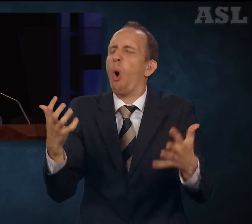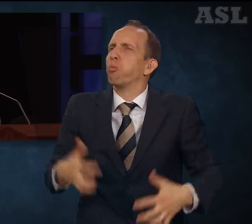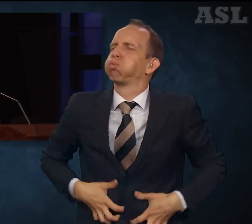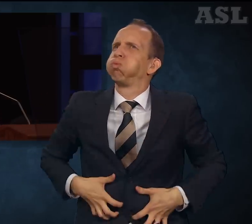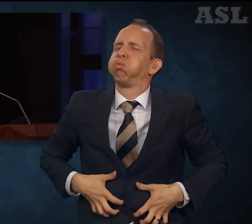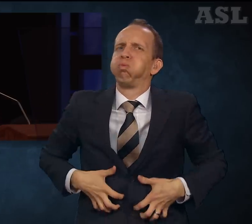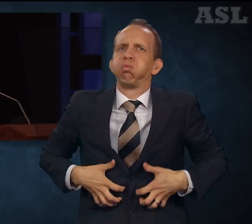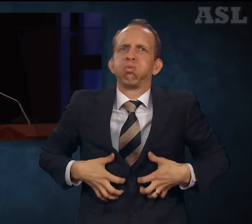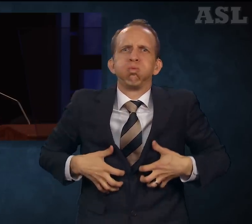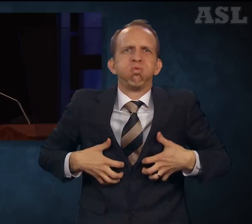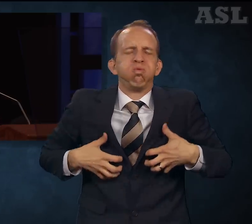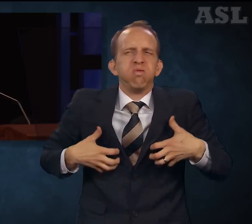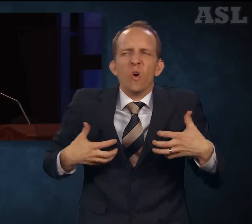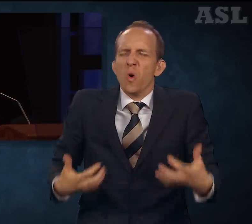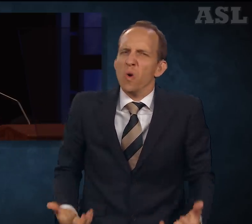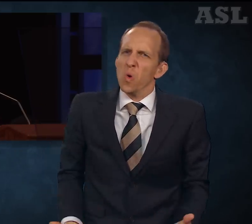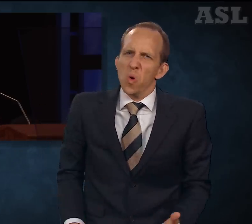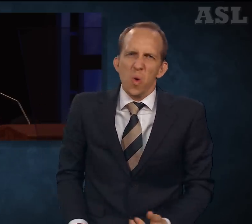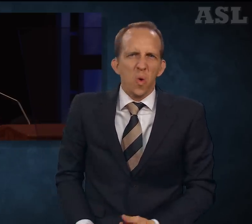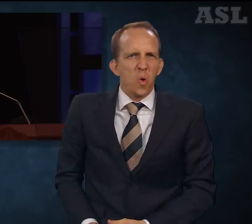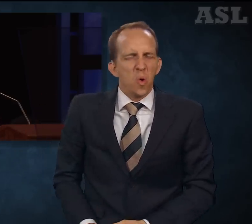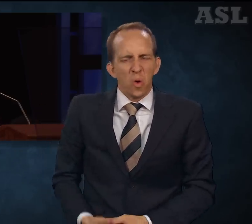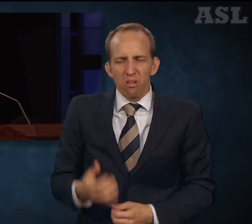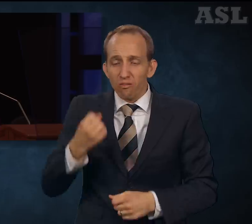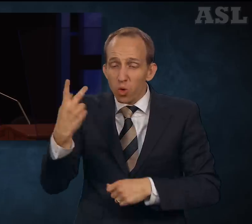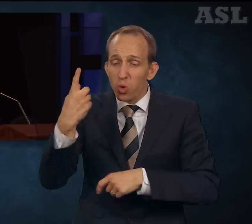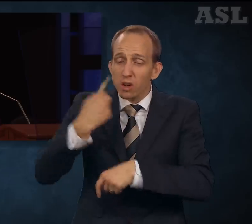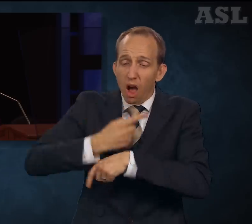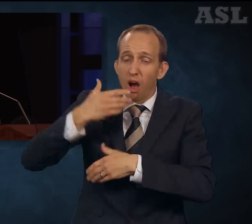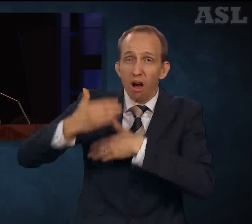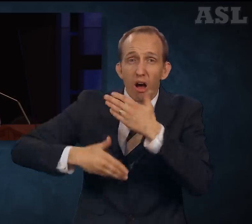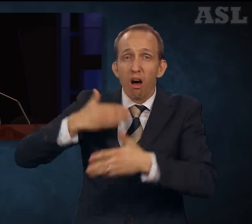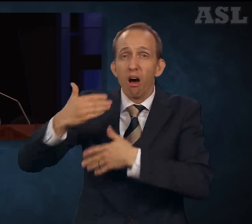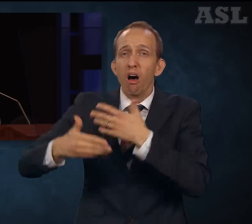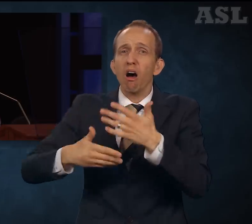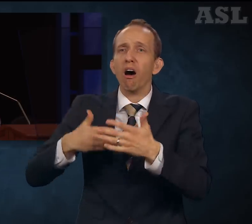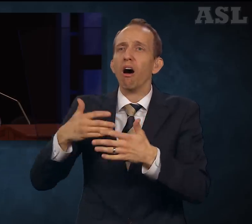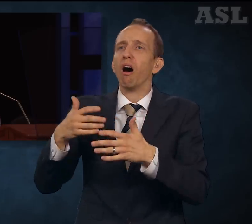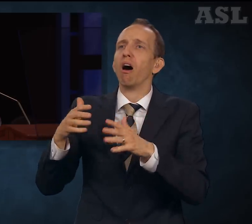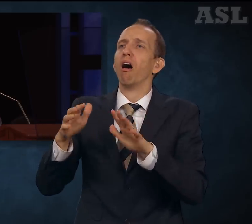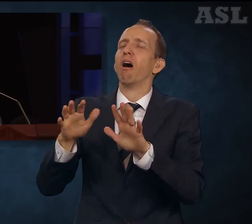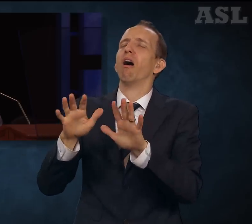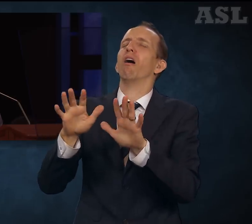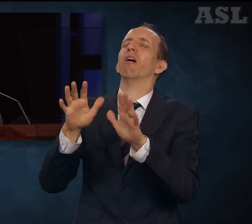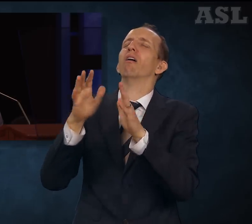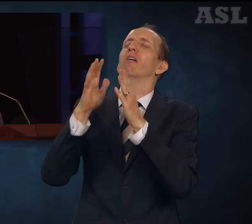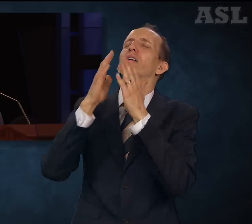INITIALLY HE WAS FURIOUS WITH